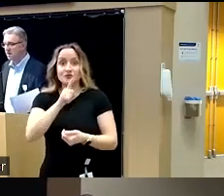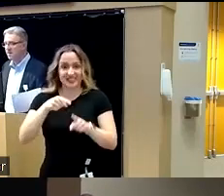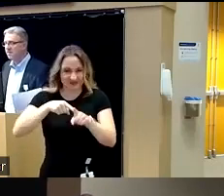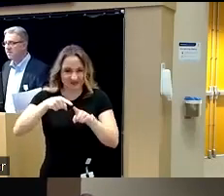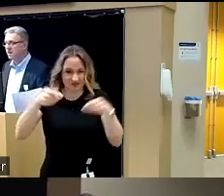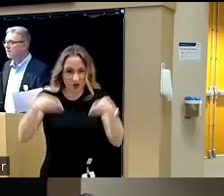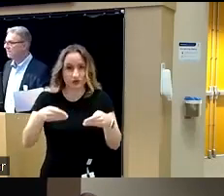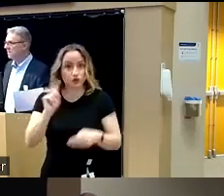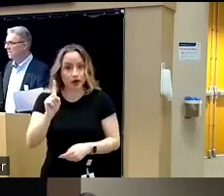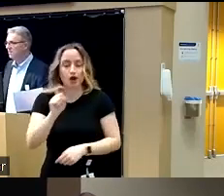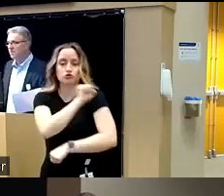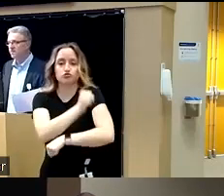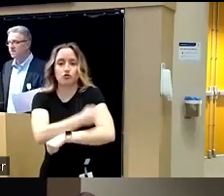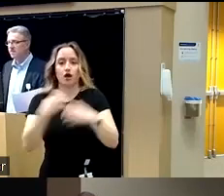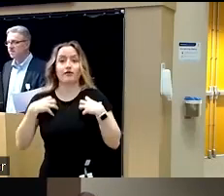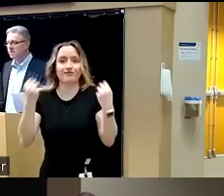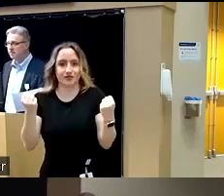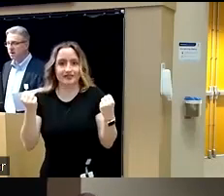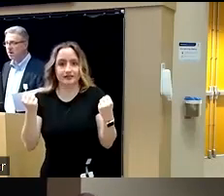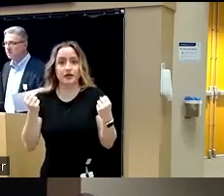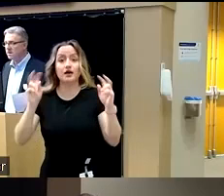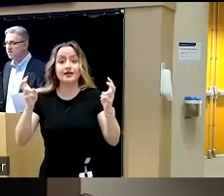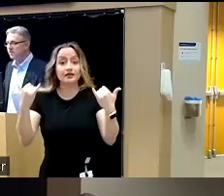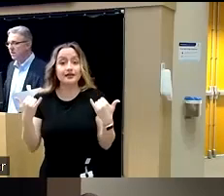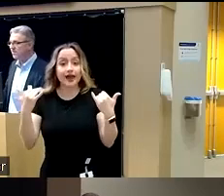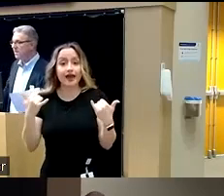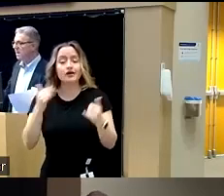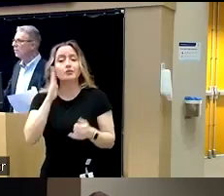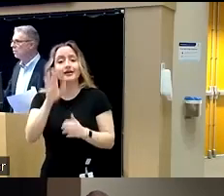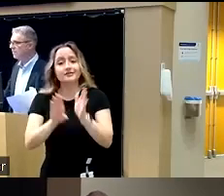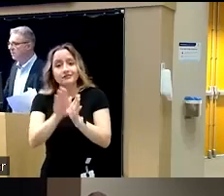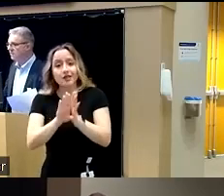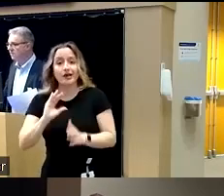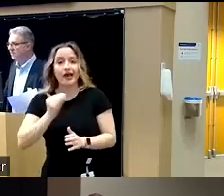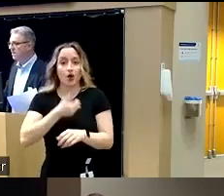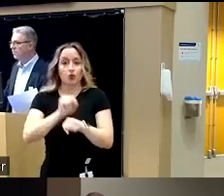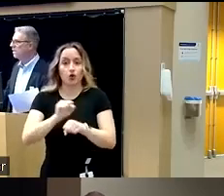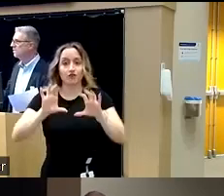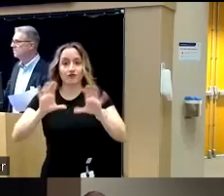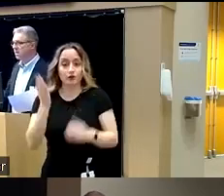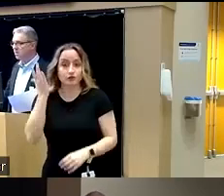the title of today's presentation is called developing our Workforce for a brighter tomorrow